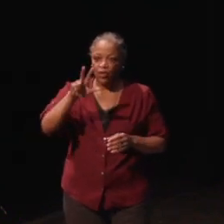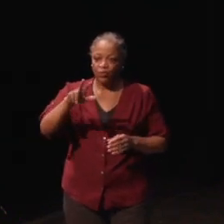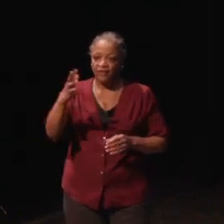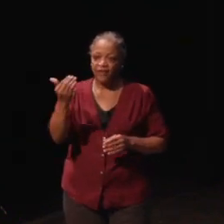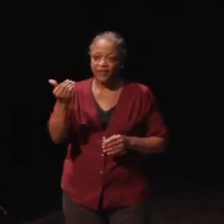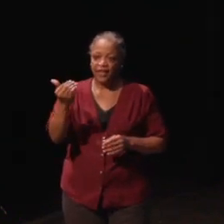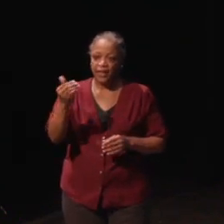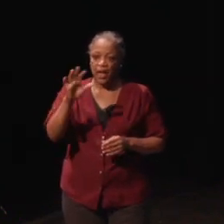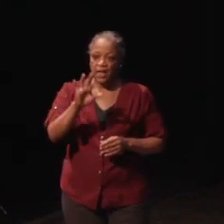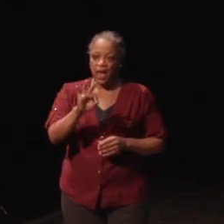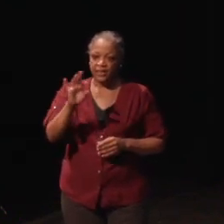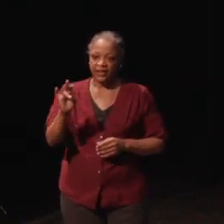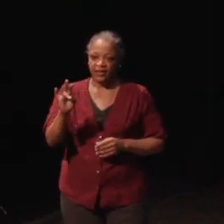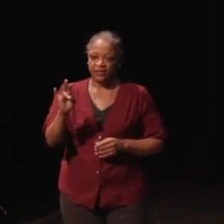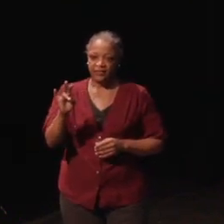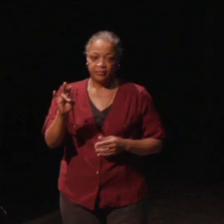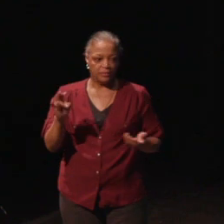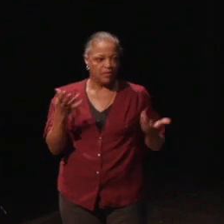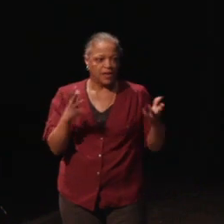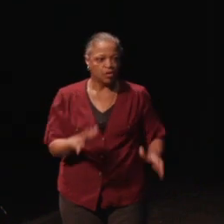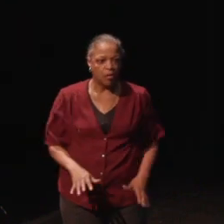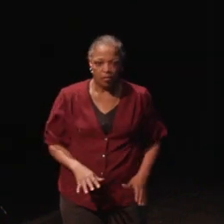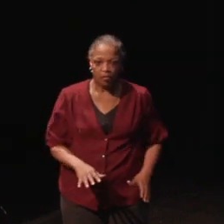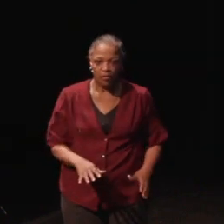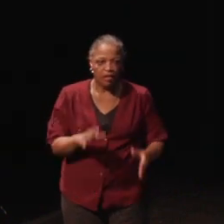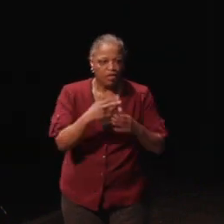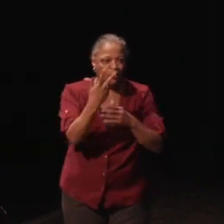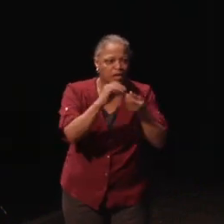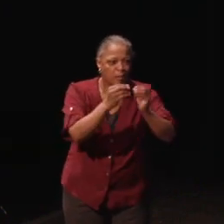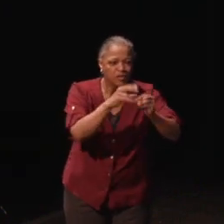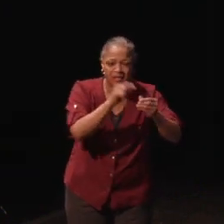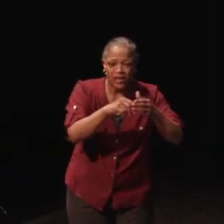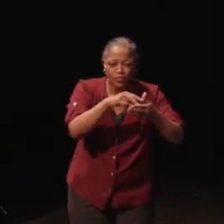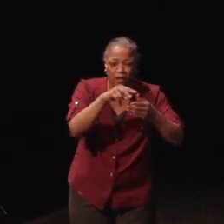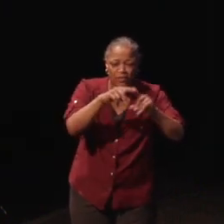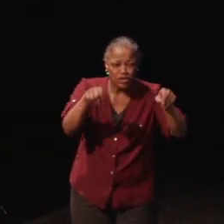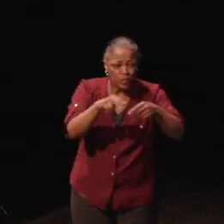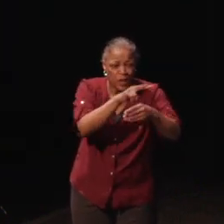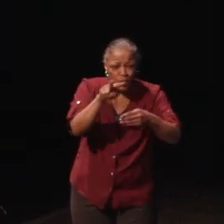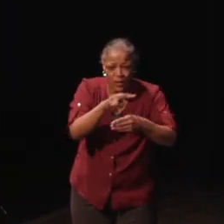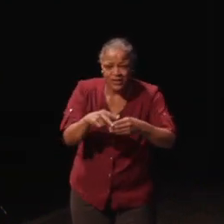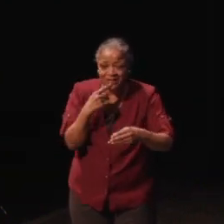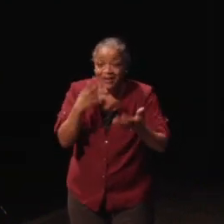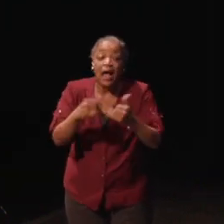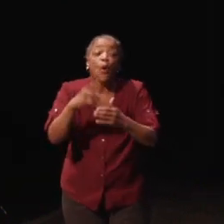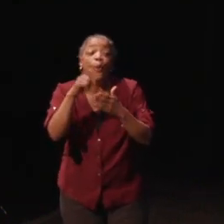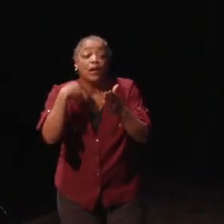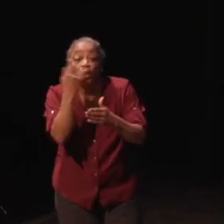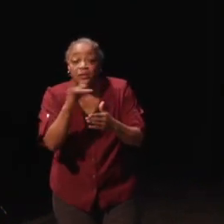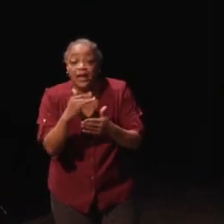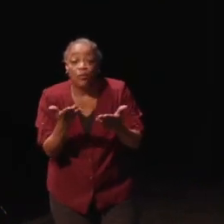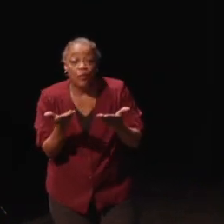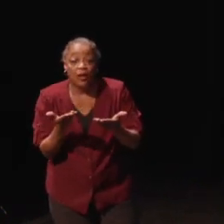And that's it, just those three numbers. I'm going to show you an image now and it's going to make sense.